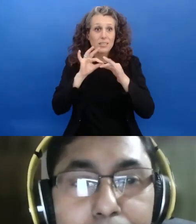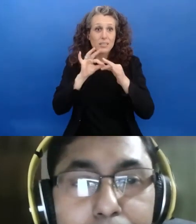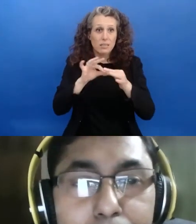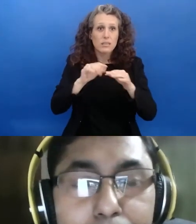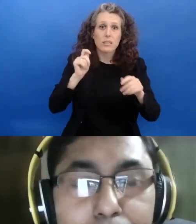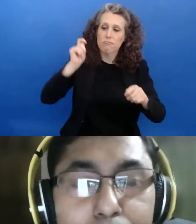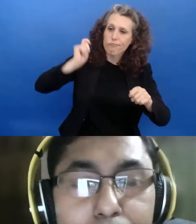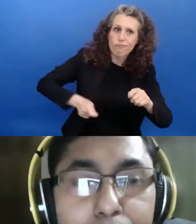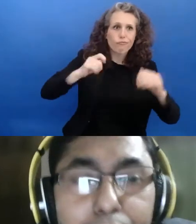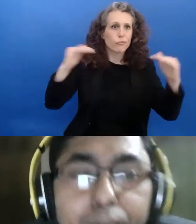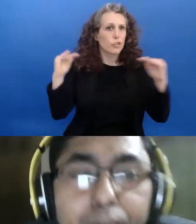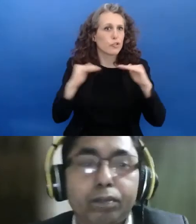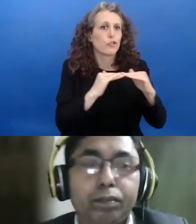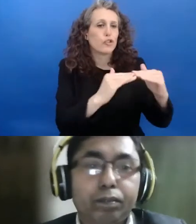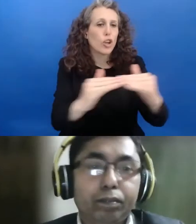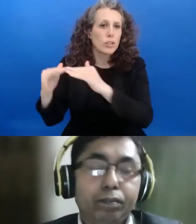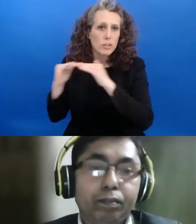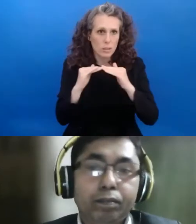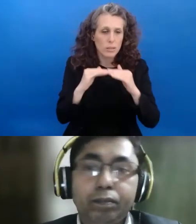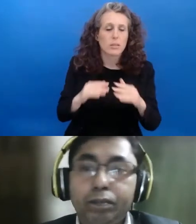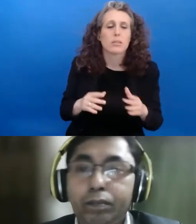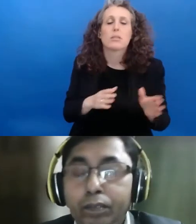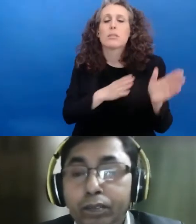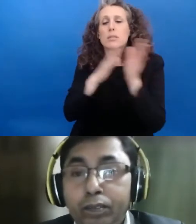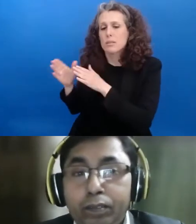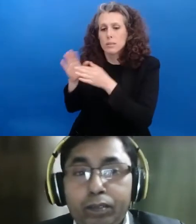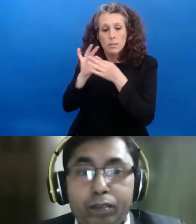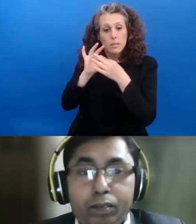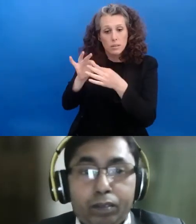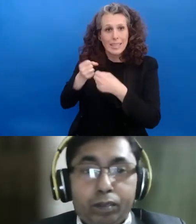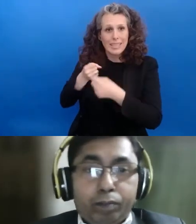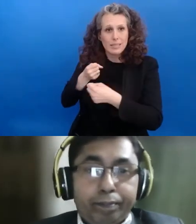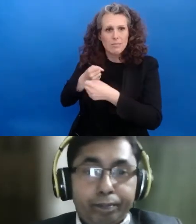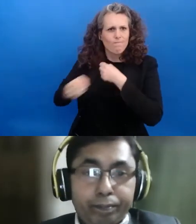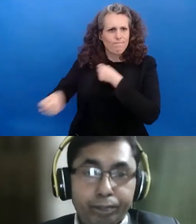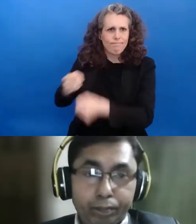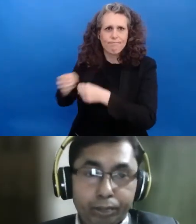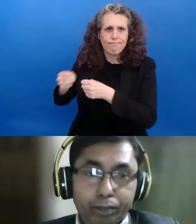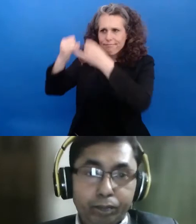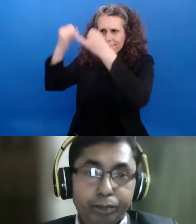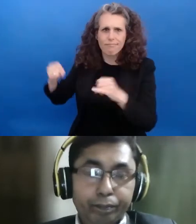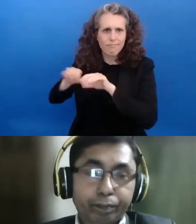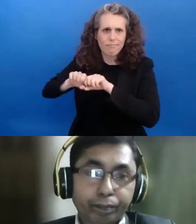uh institutionalization uh and also on number 17 on partnership